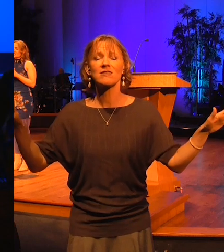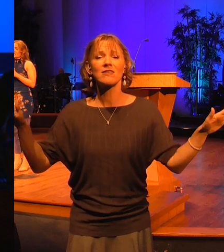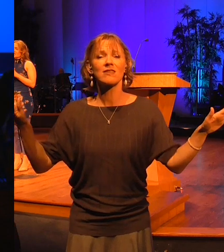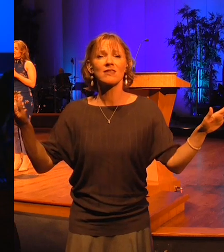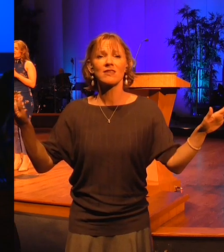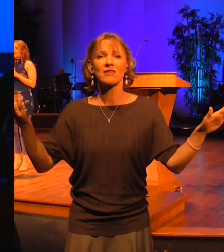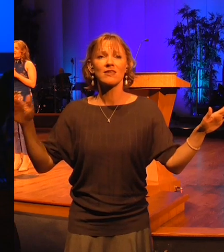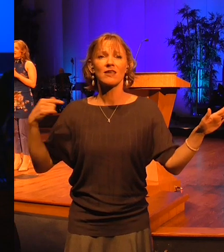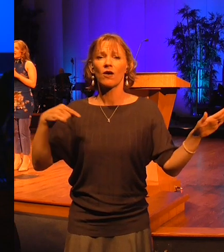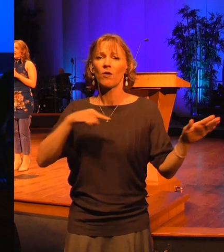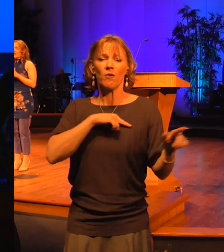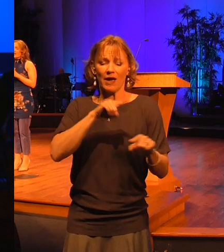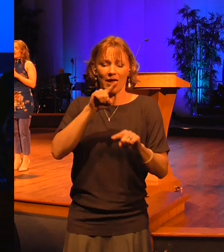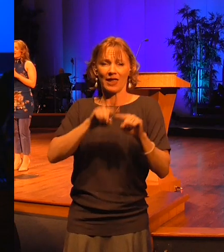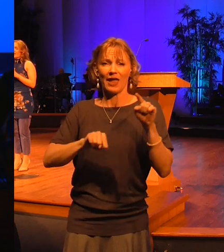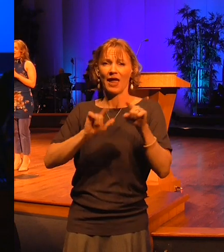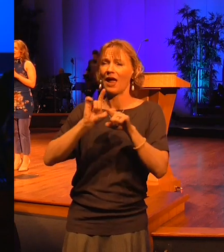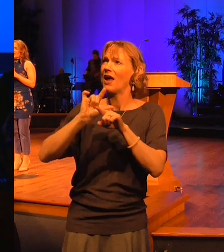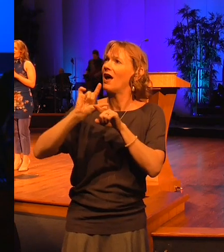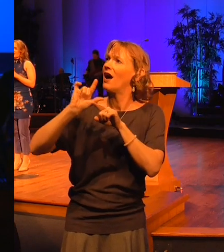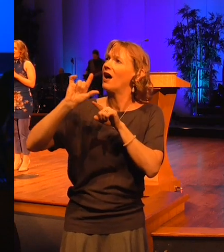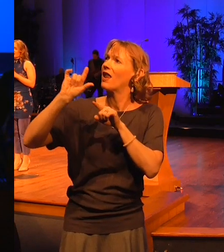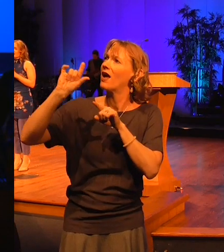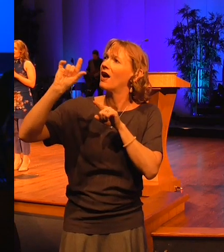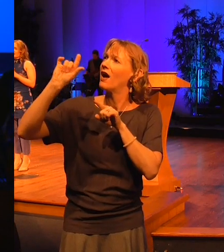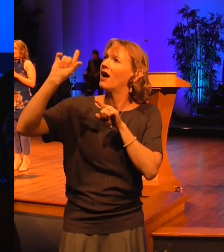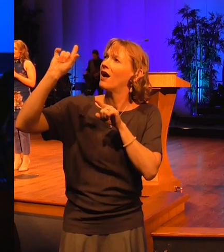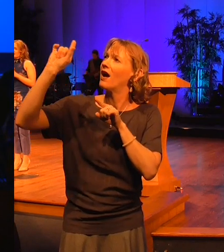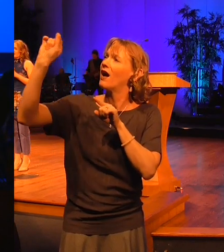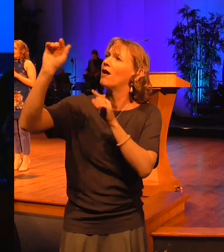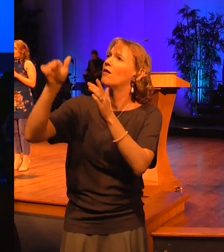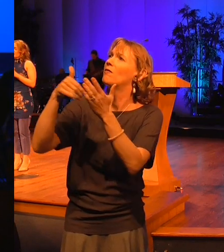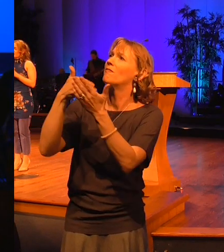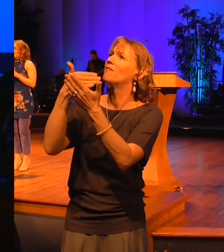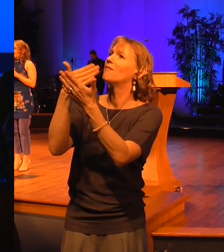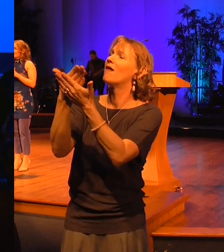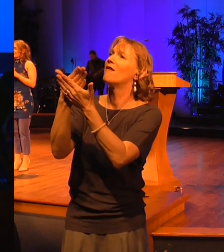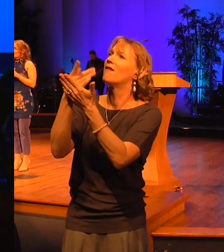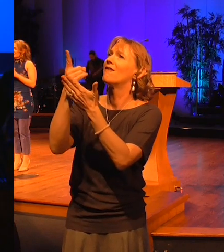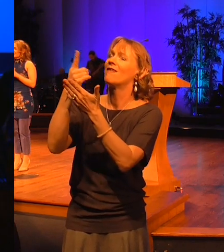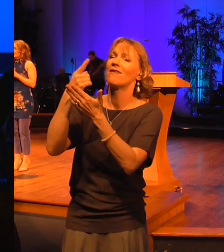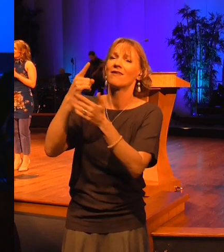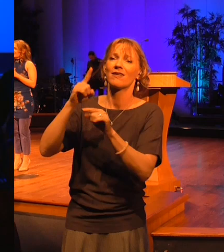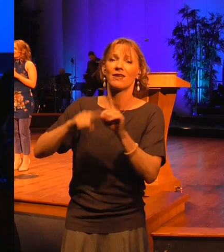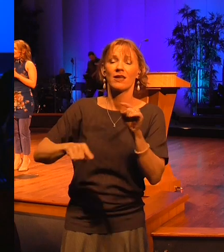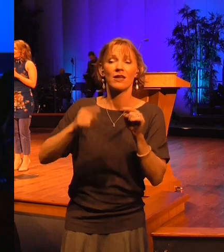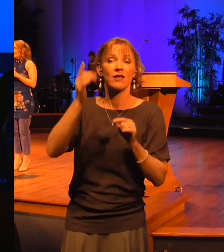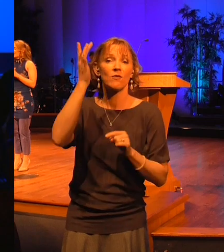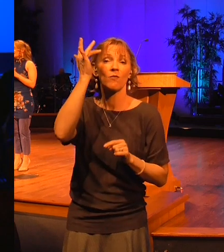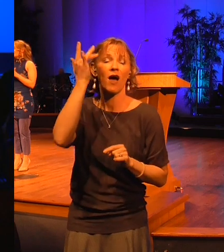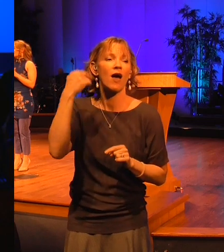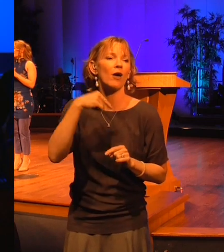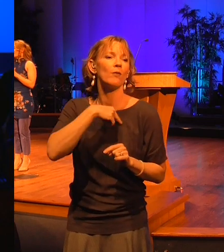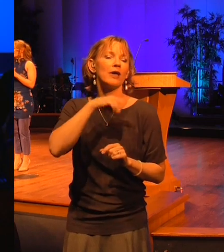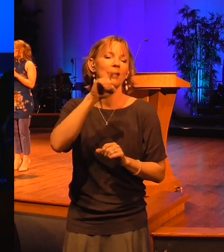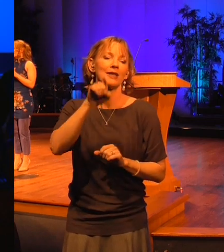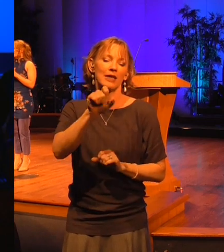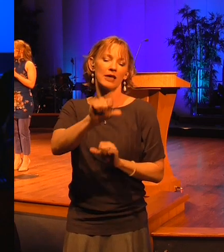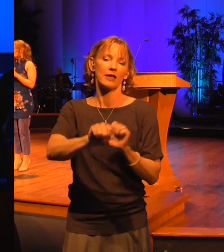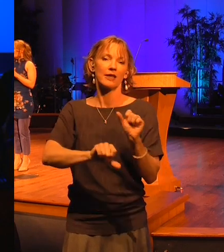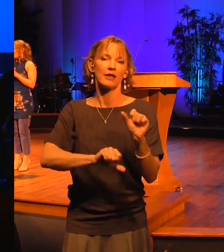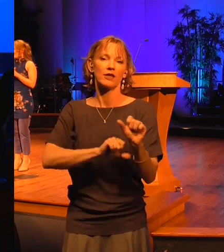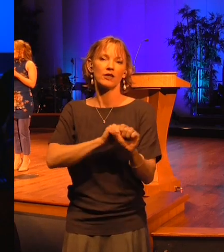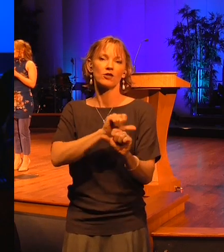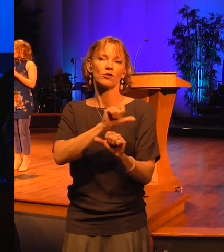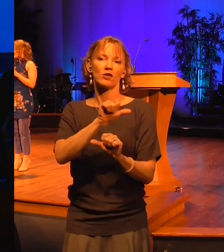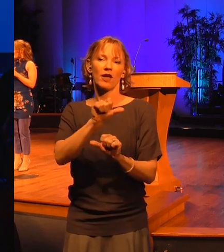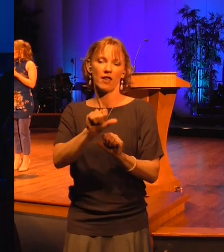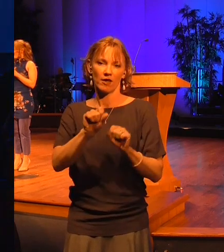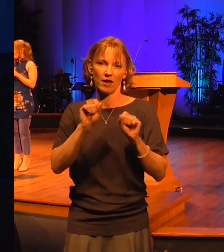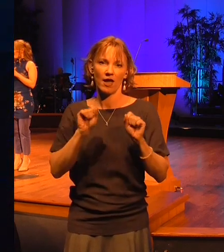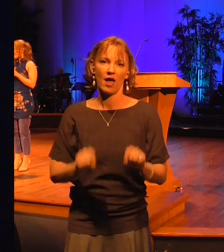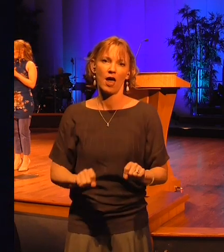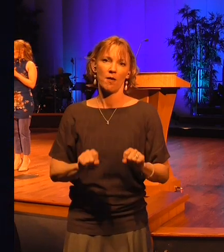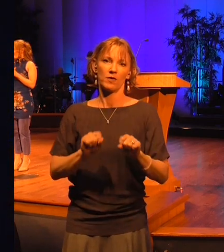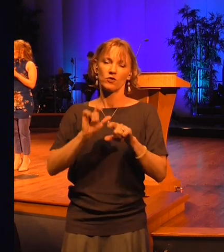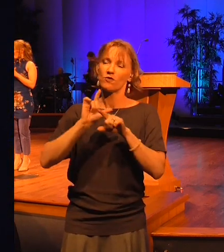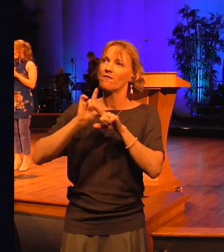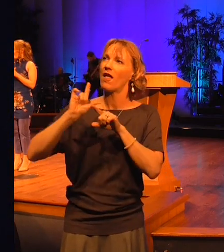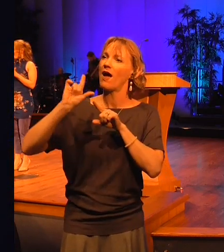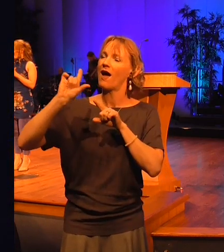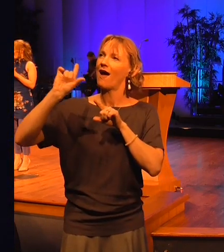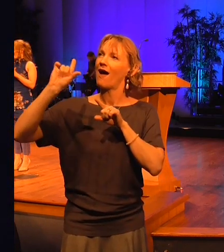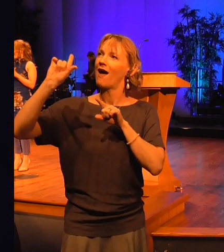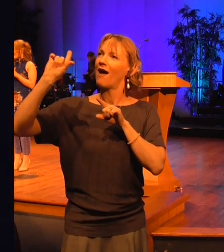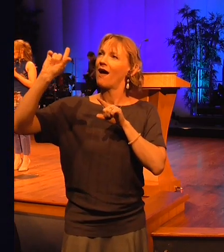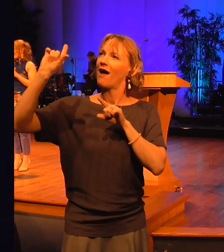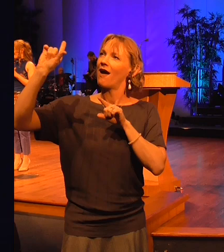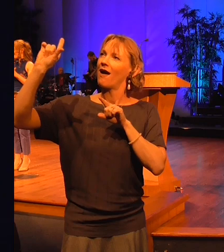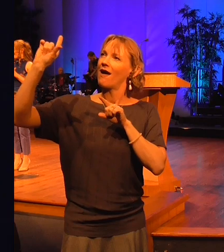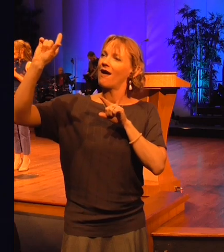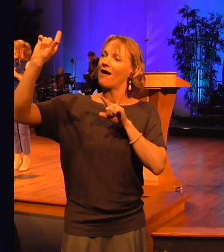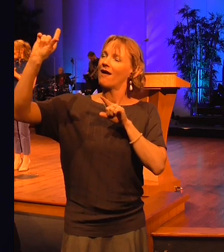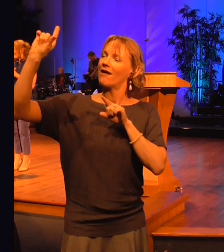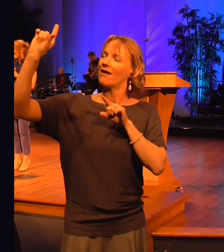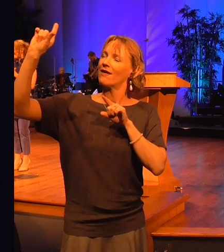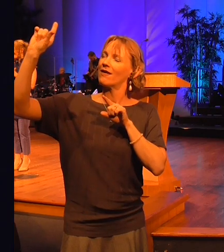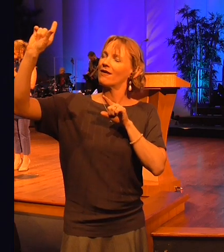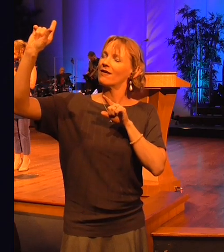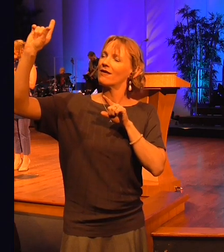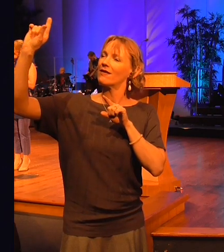sky cuz we need each other to fly